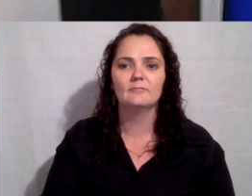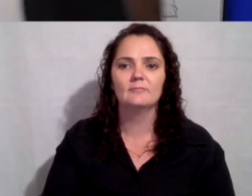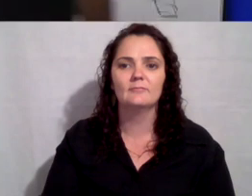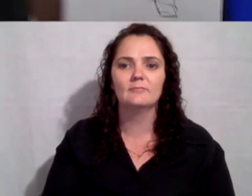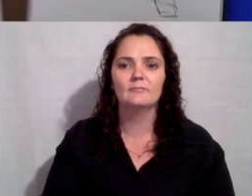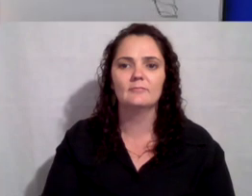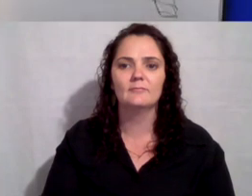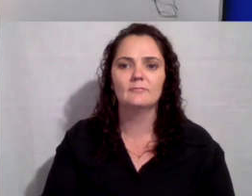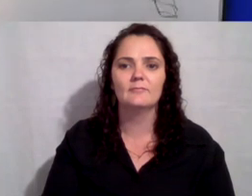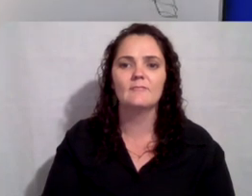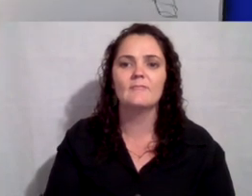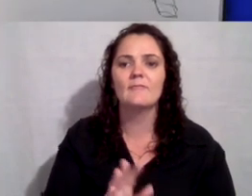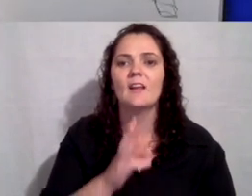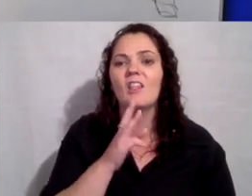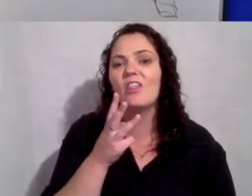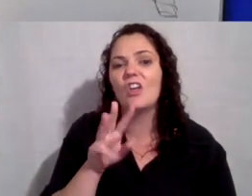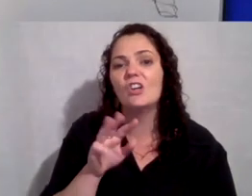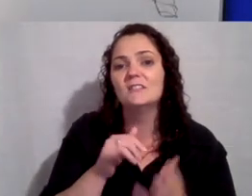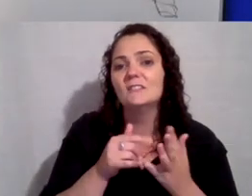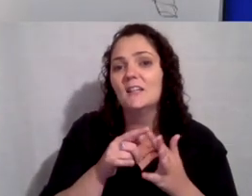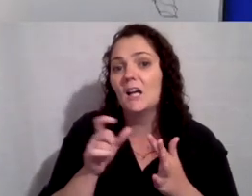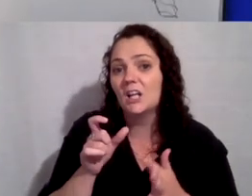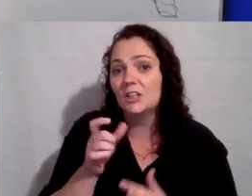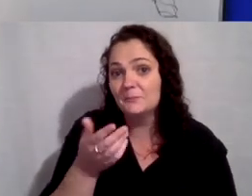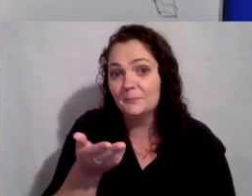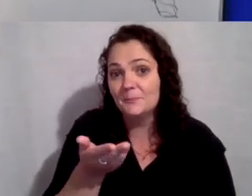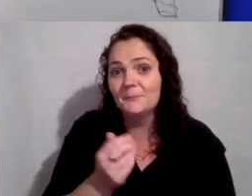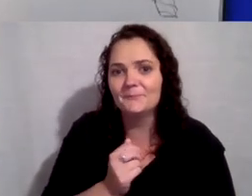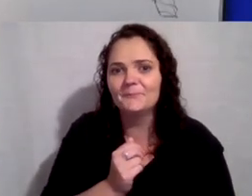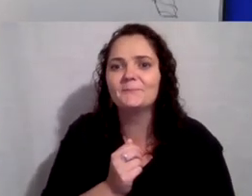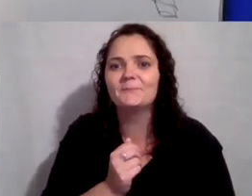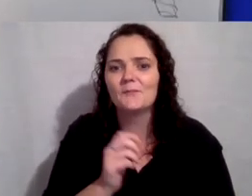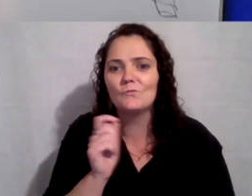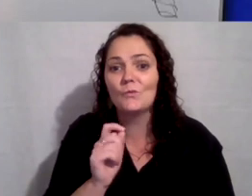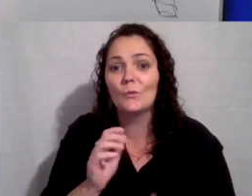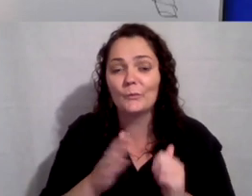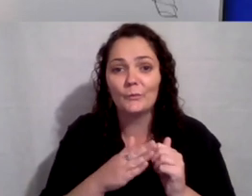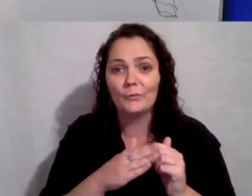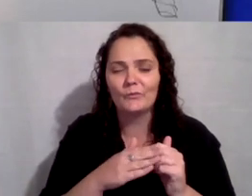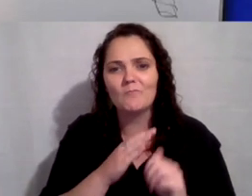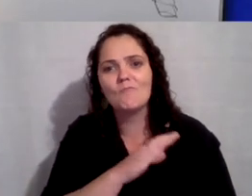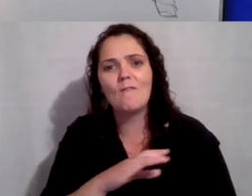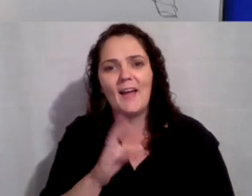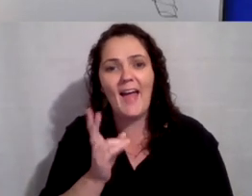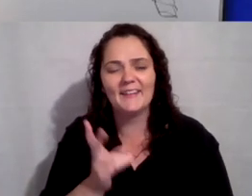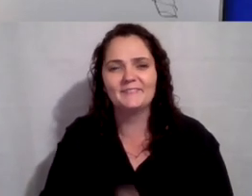Alright and another about 30 seconds on this to redraw that new position of the arm And again,